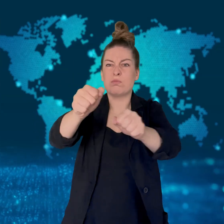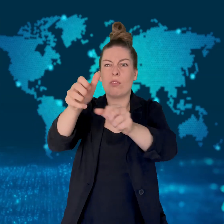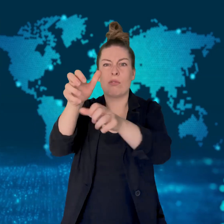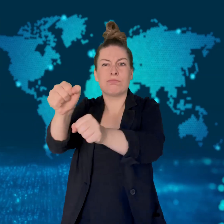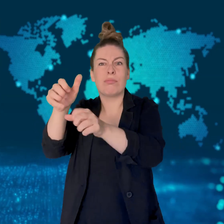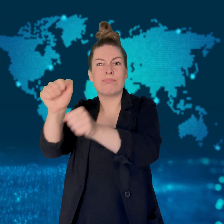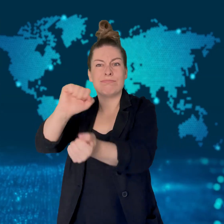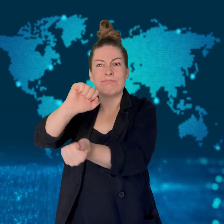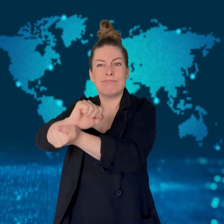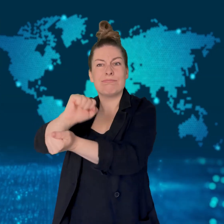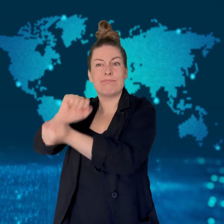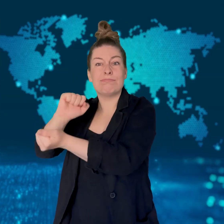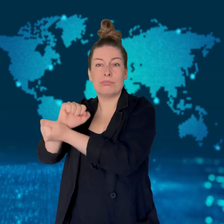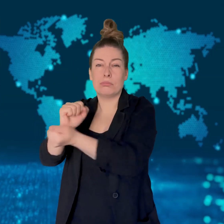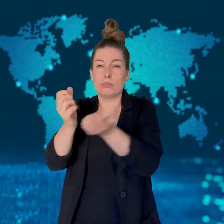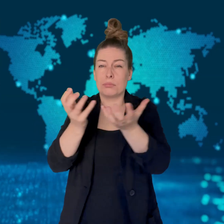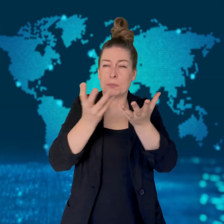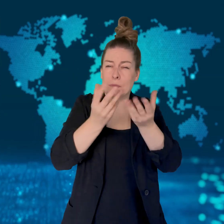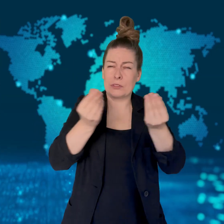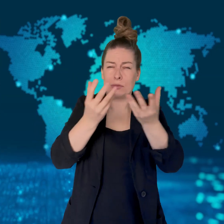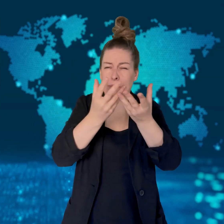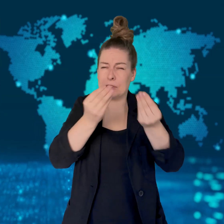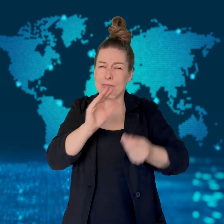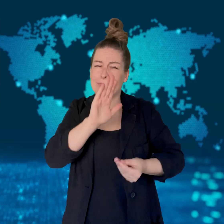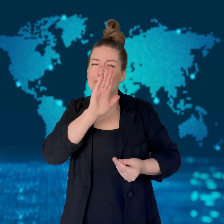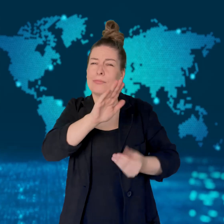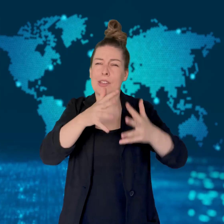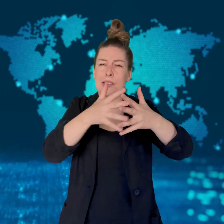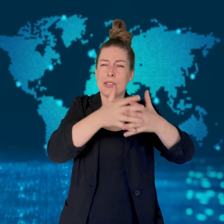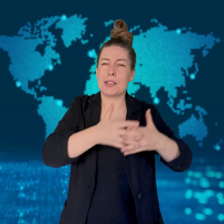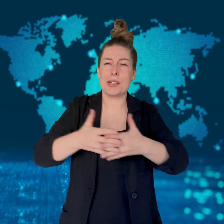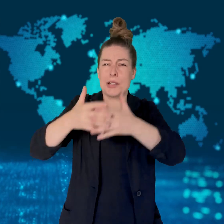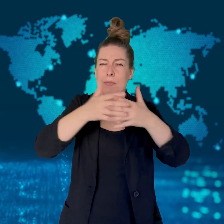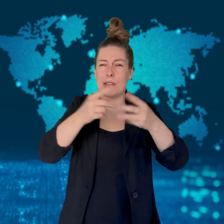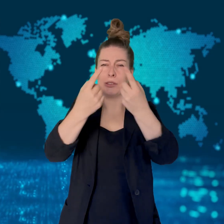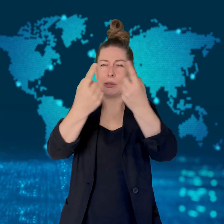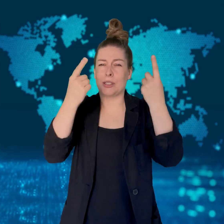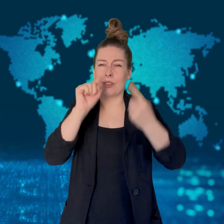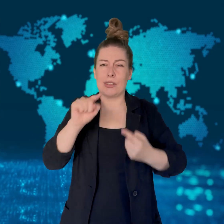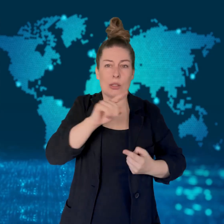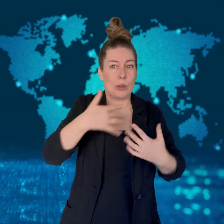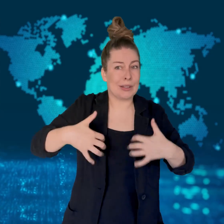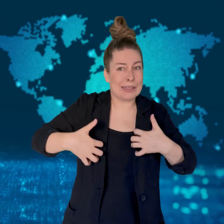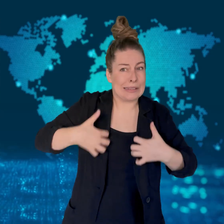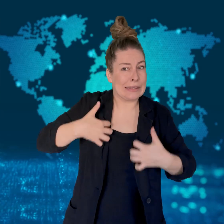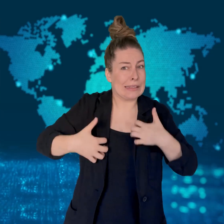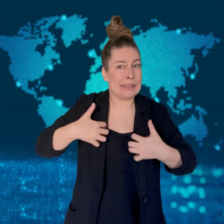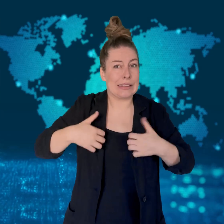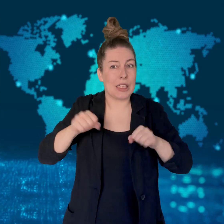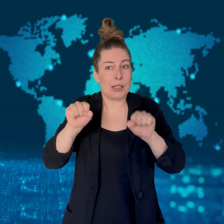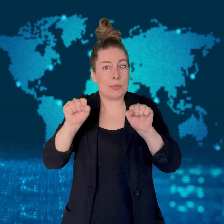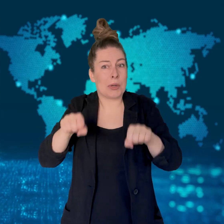and another had graduates carrying flags